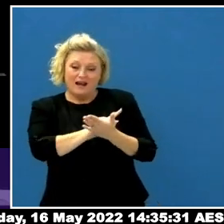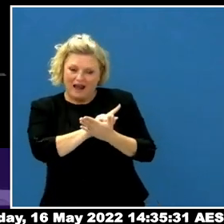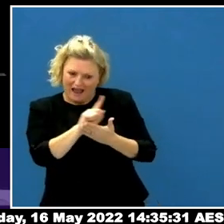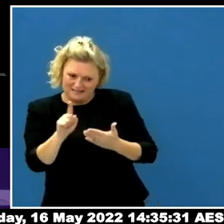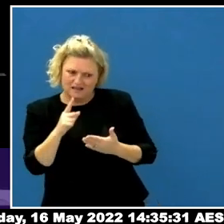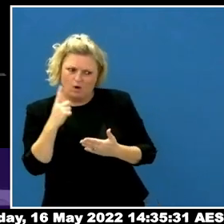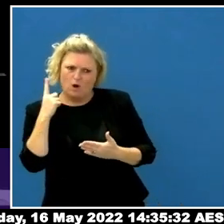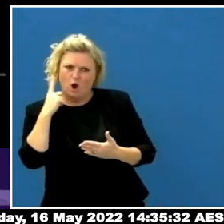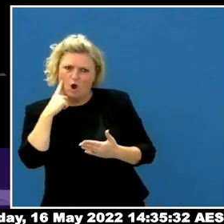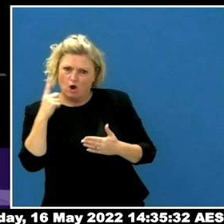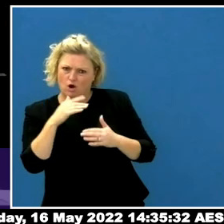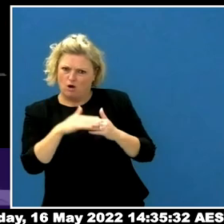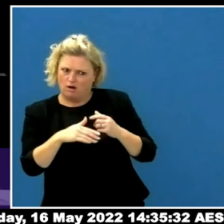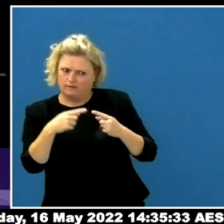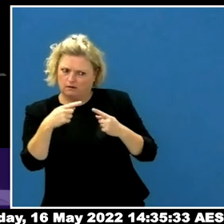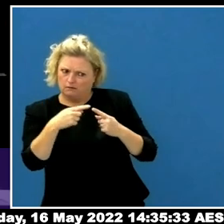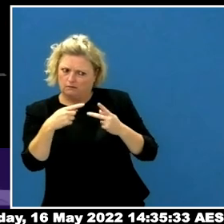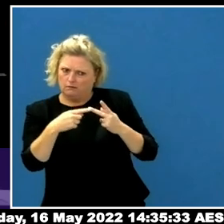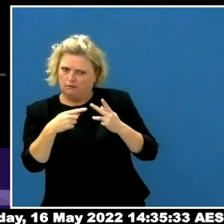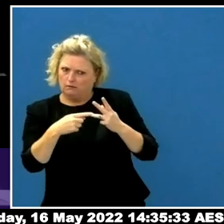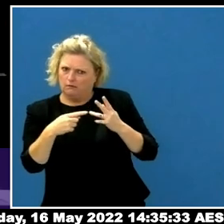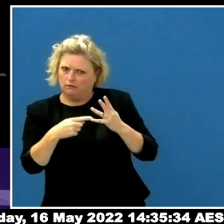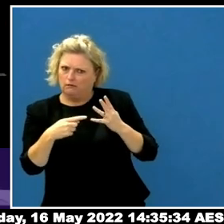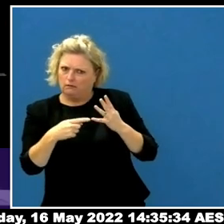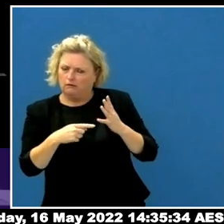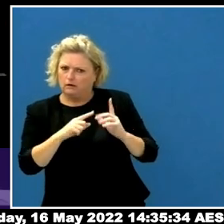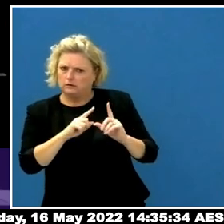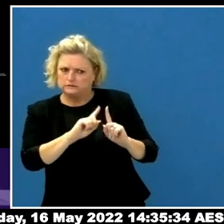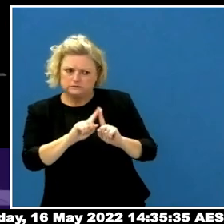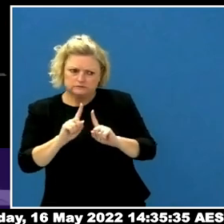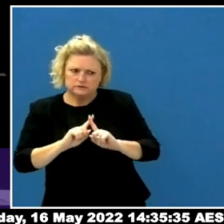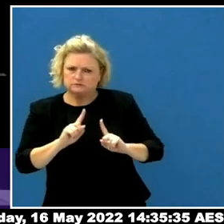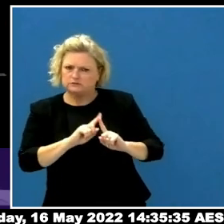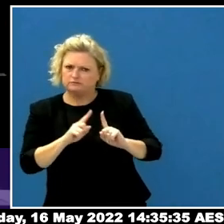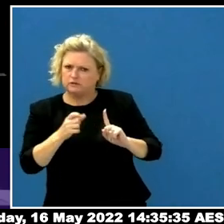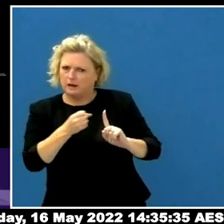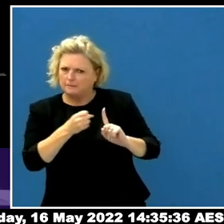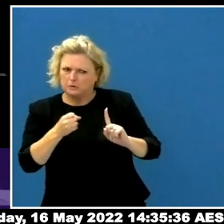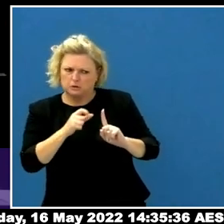devastating and it's always in the back of your mind, you know, did anything happen to